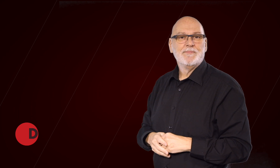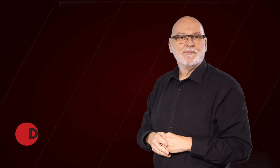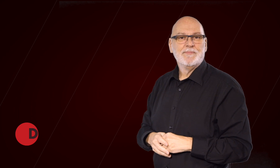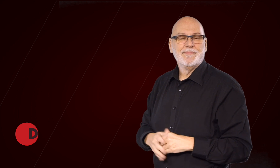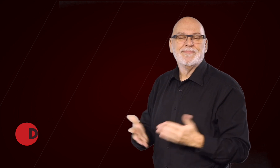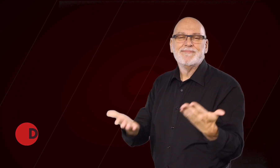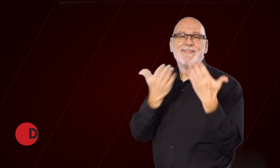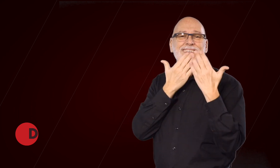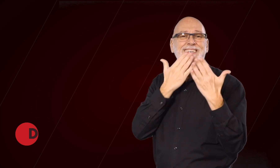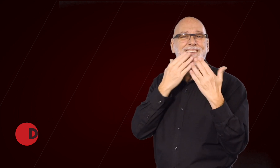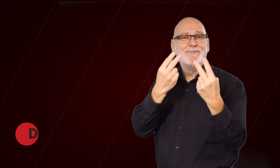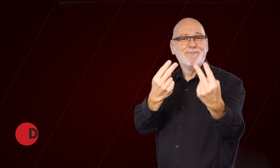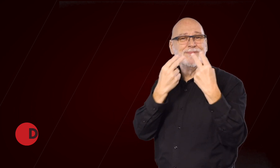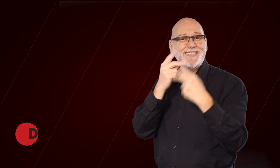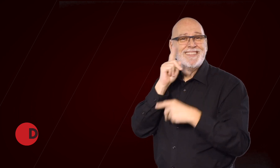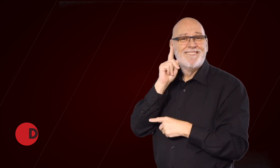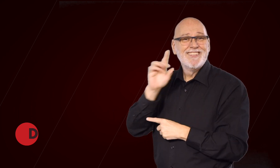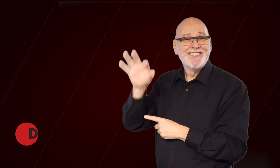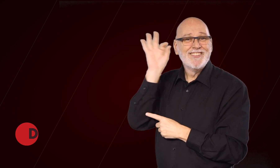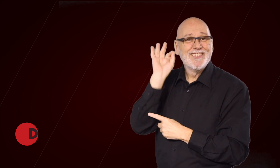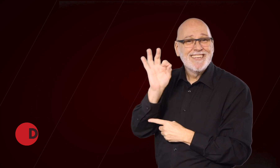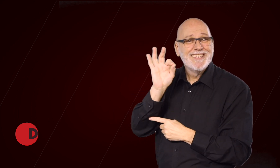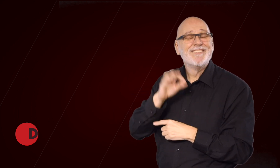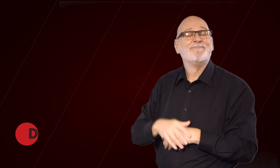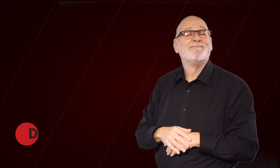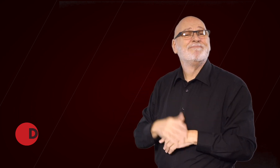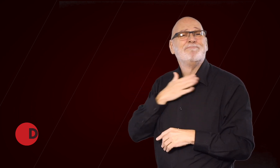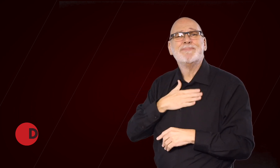Thank you for watching DeafDots.